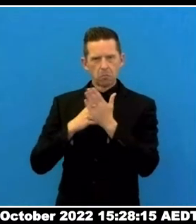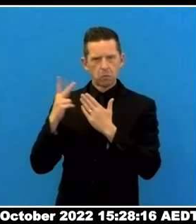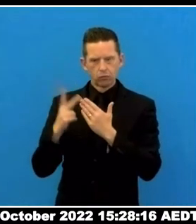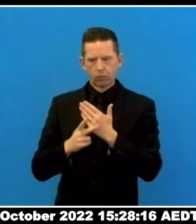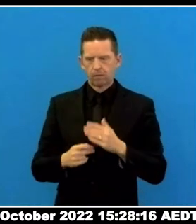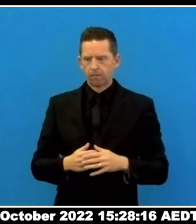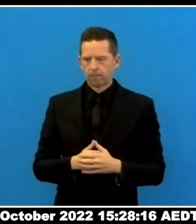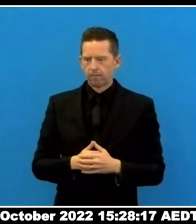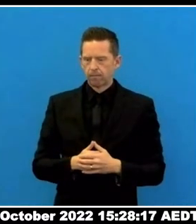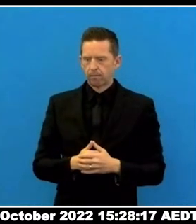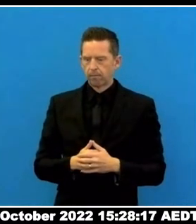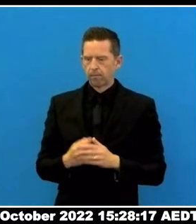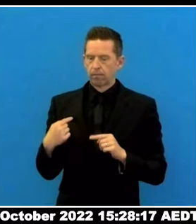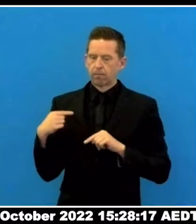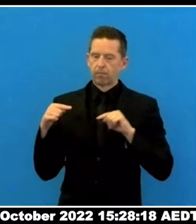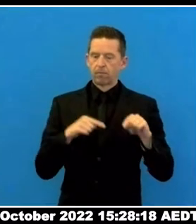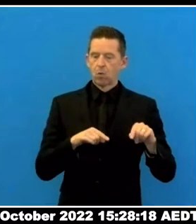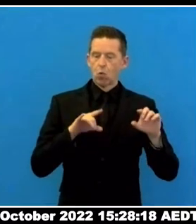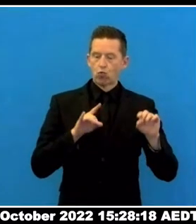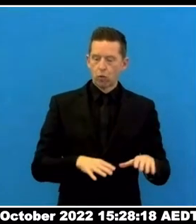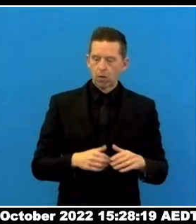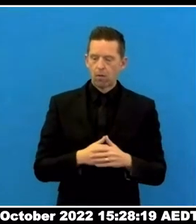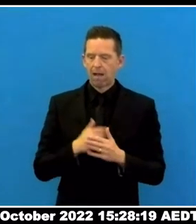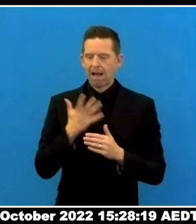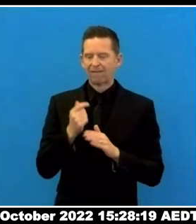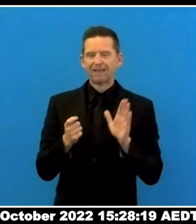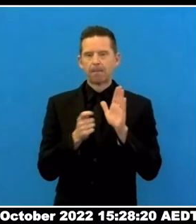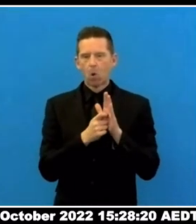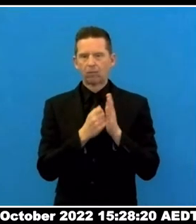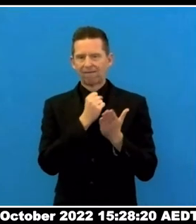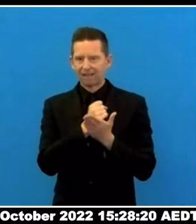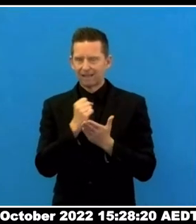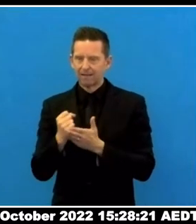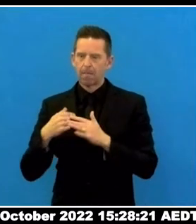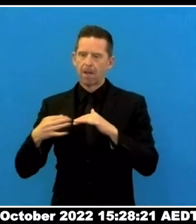by sponsor visa. My husband was here and then I came here.